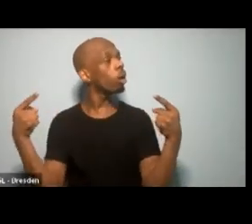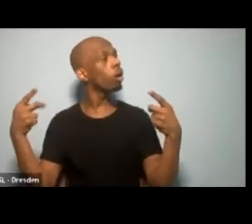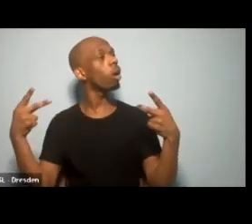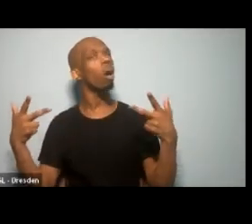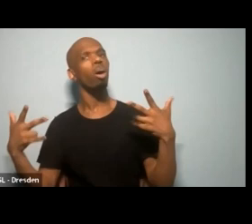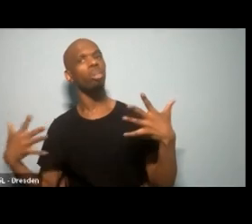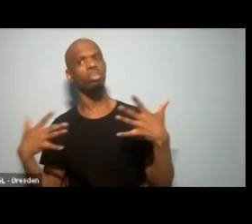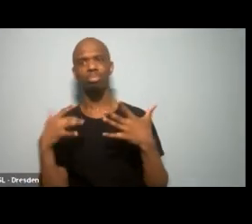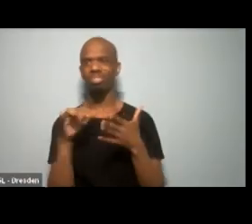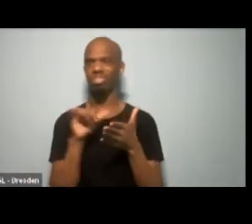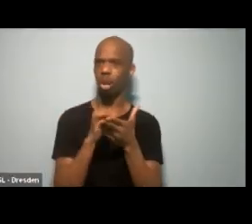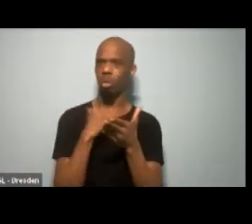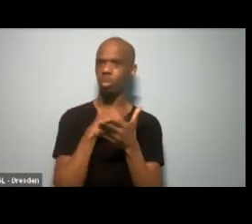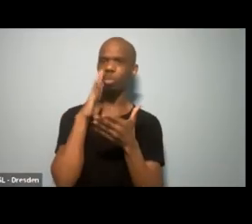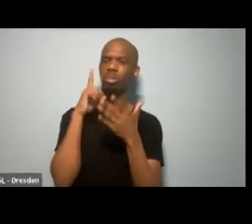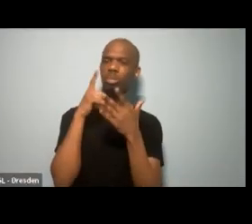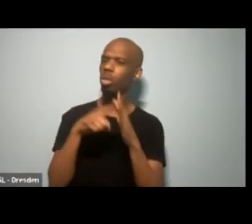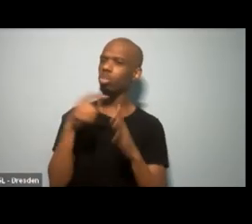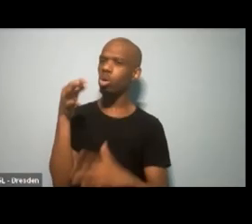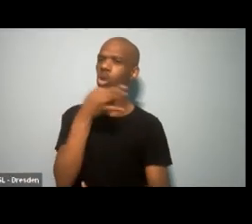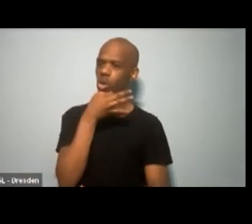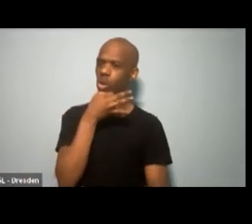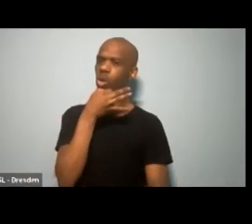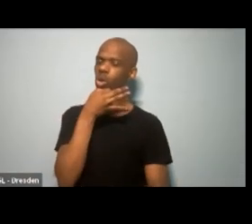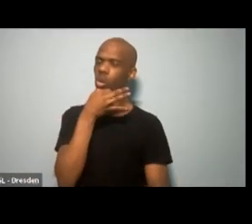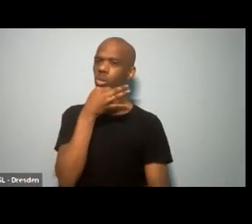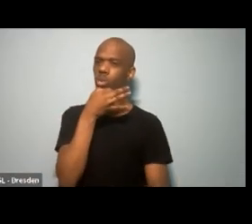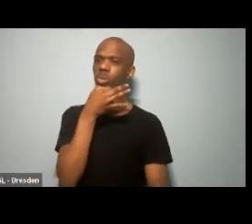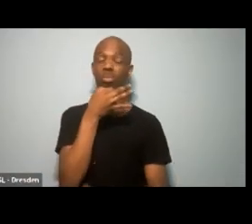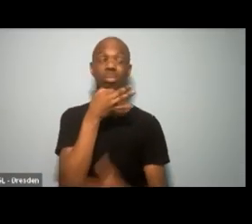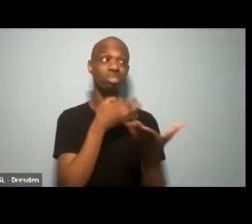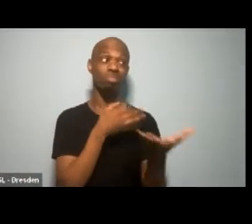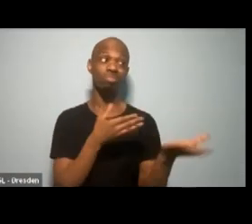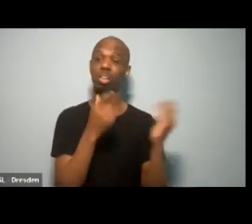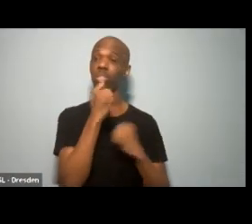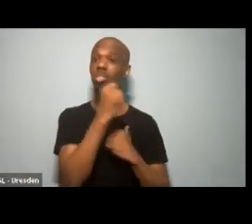the workforce that built the National Theater.